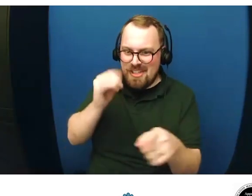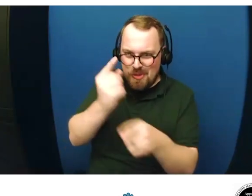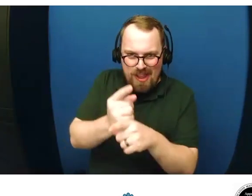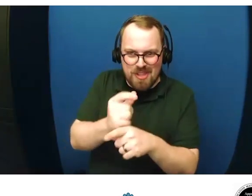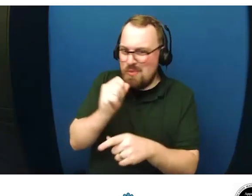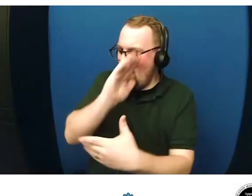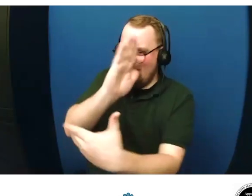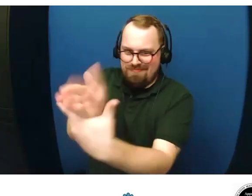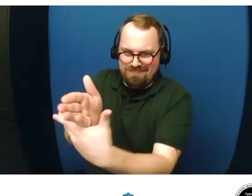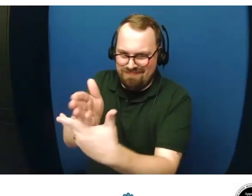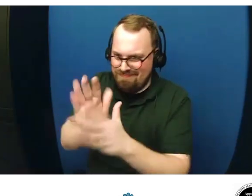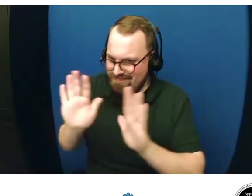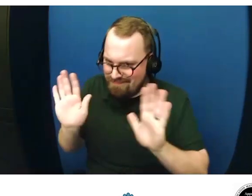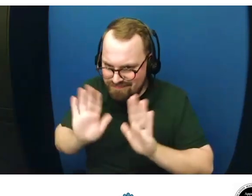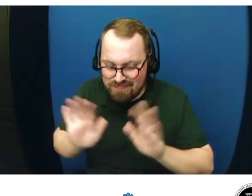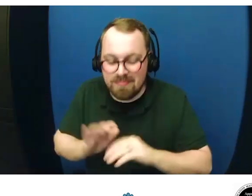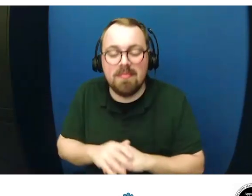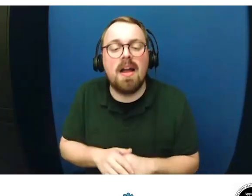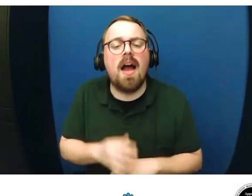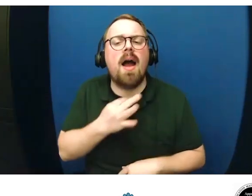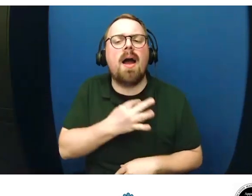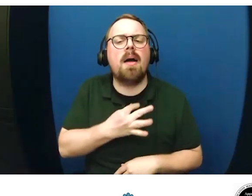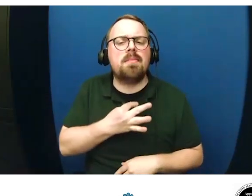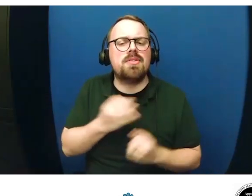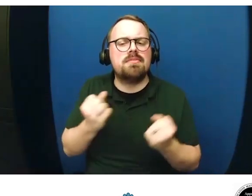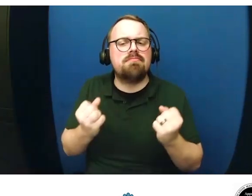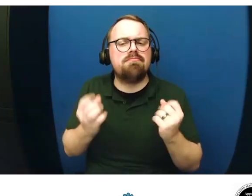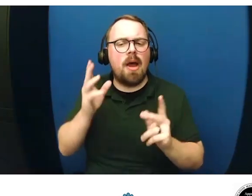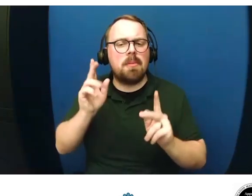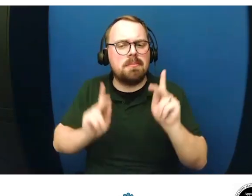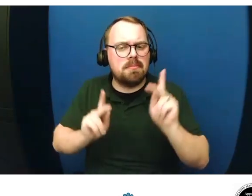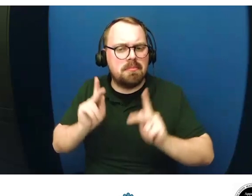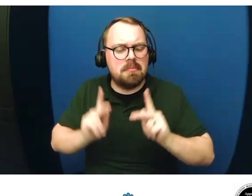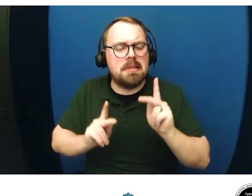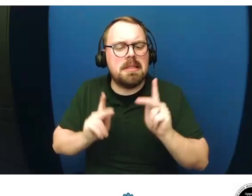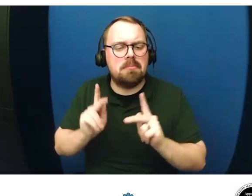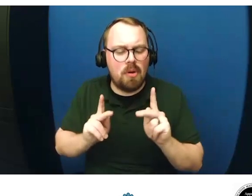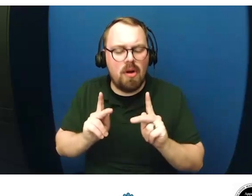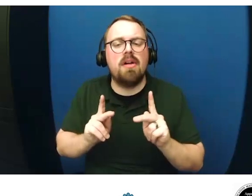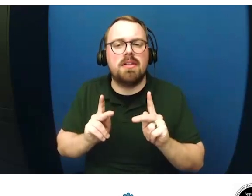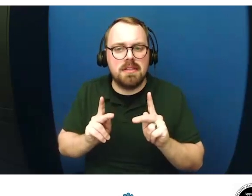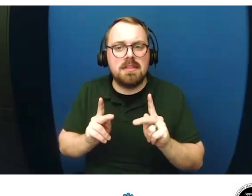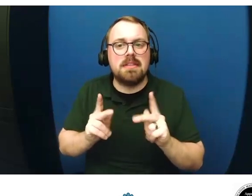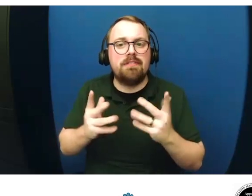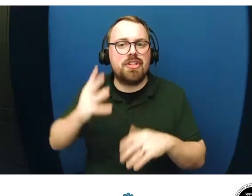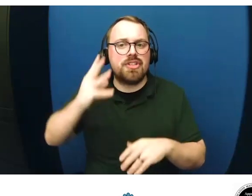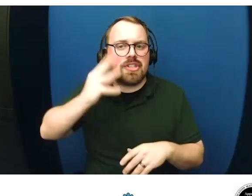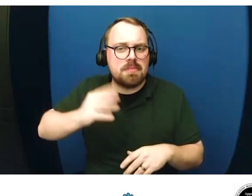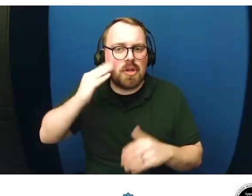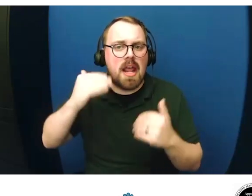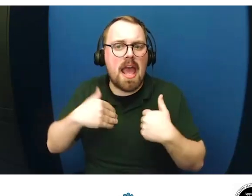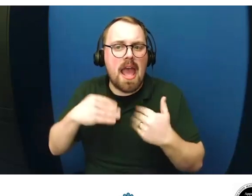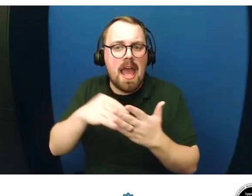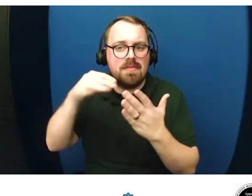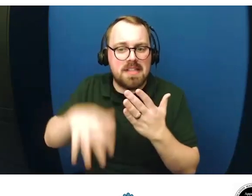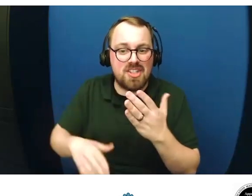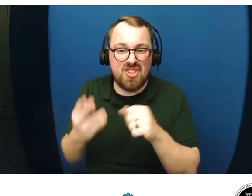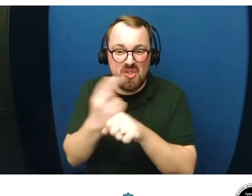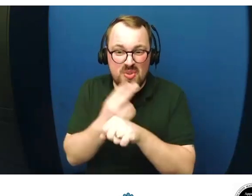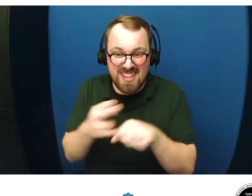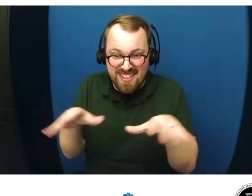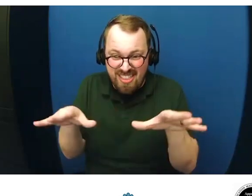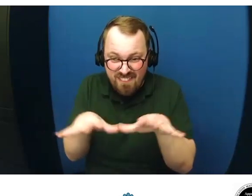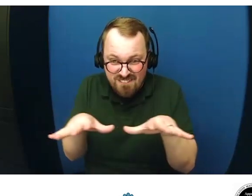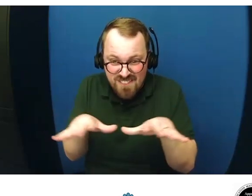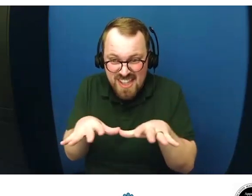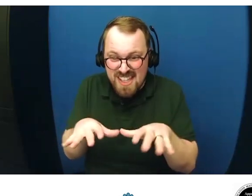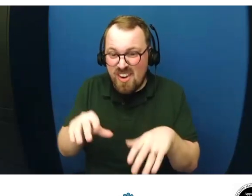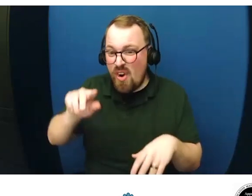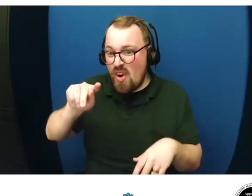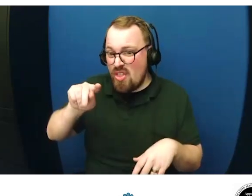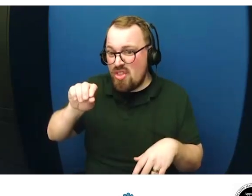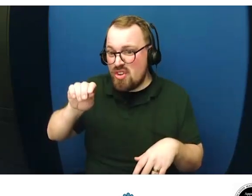How many of you have had students who gather so much information with their feet? Their toes and their feet?